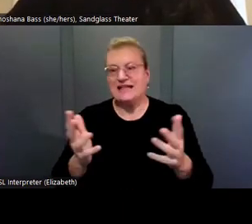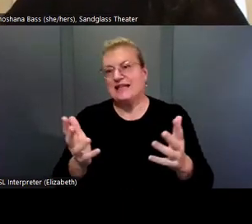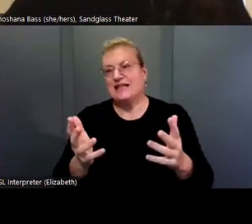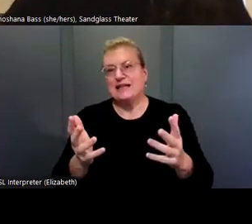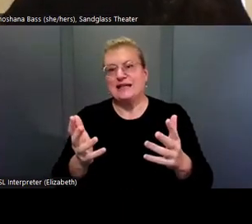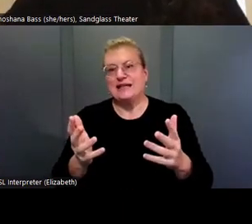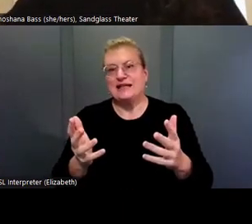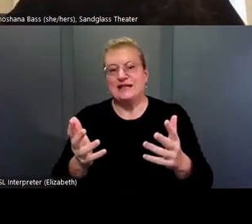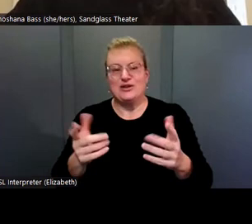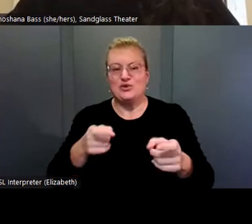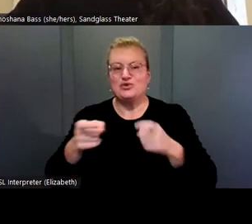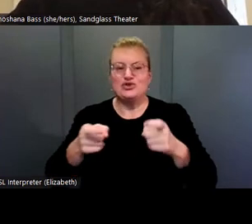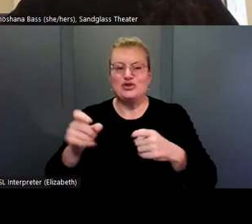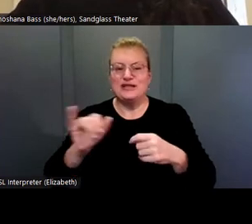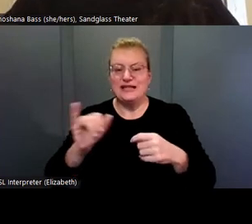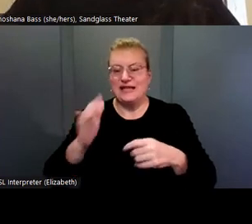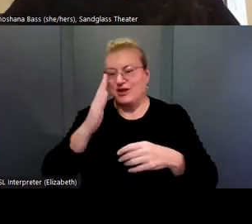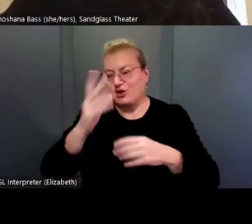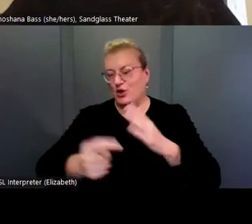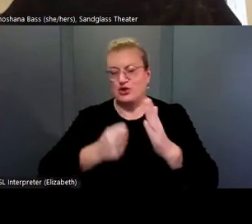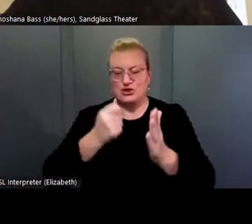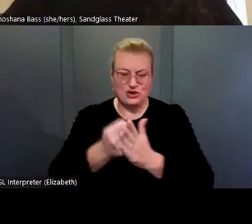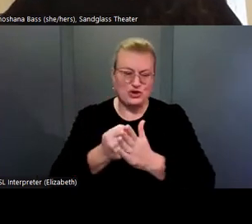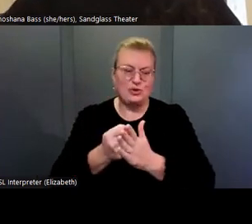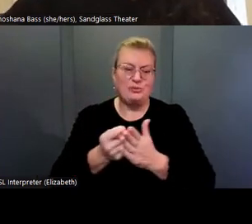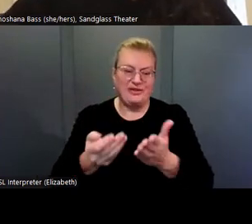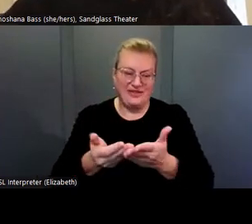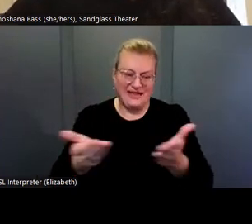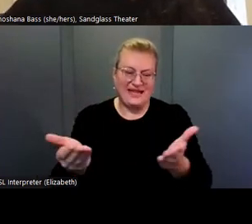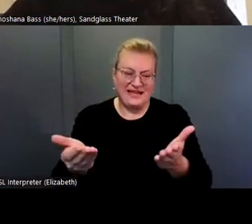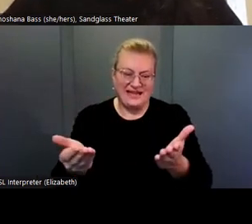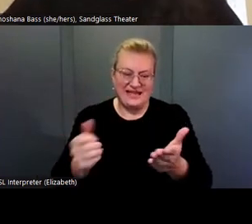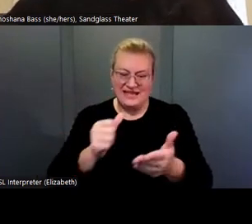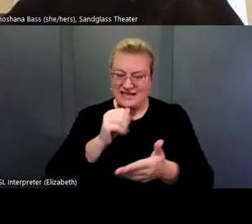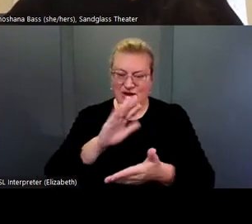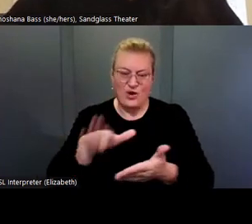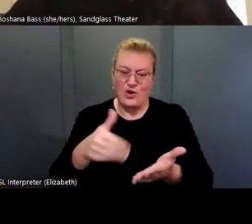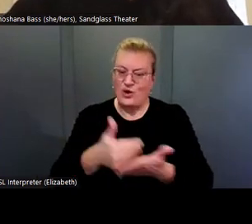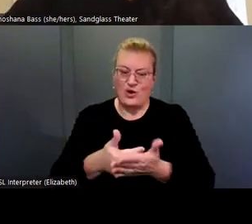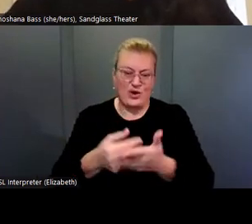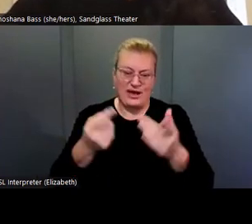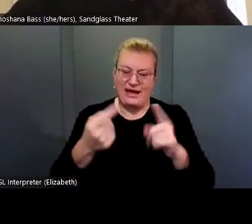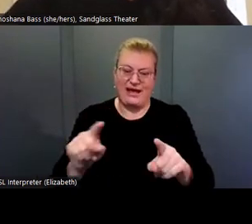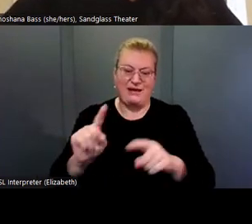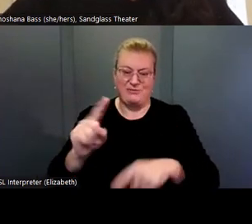That you treat it like a long term thing. It doesn't all have to... It won't all happen the first time.